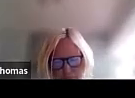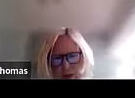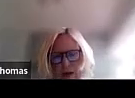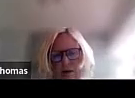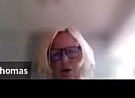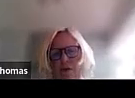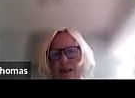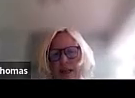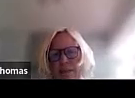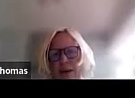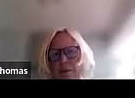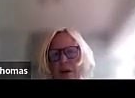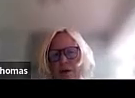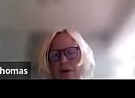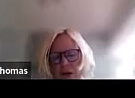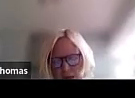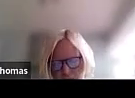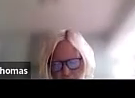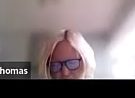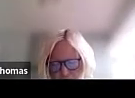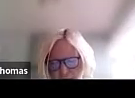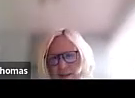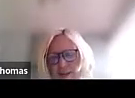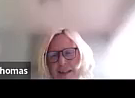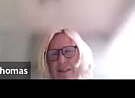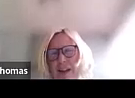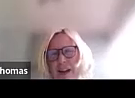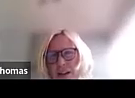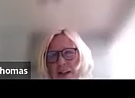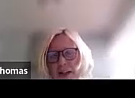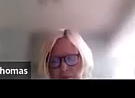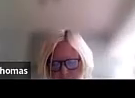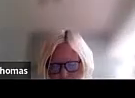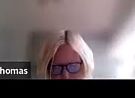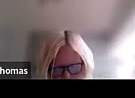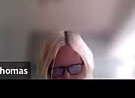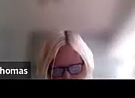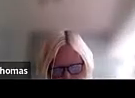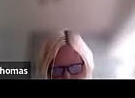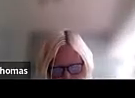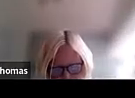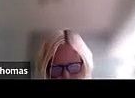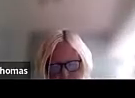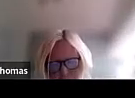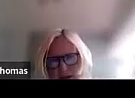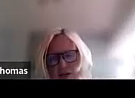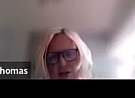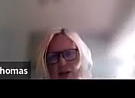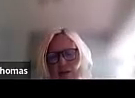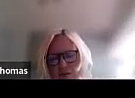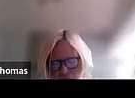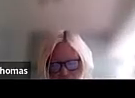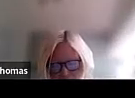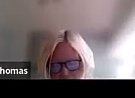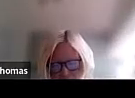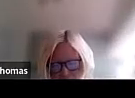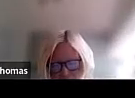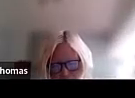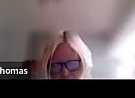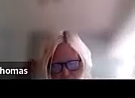Liz.Thomas: Rough sleeping women have got a life expectancy in their early forties. That's a stark illustration of the challenge for women's health